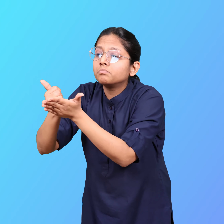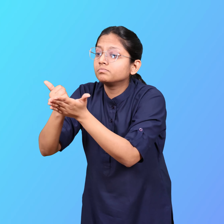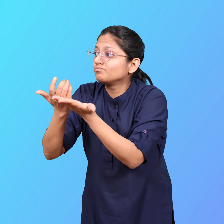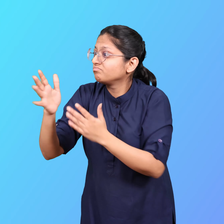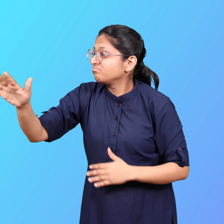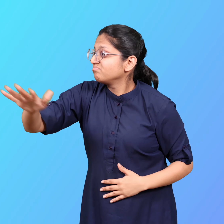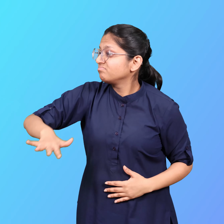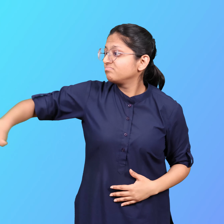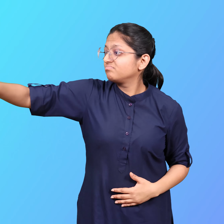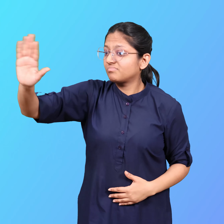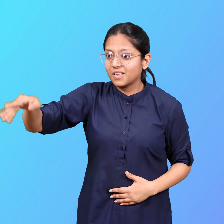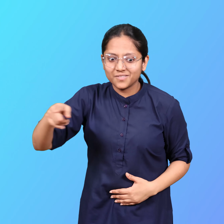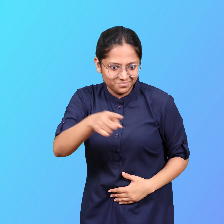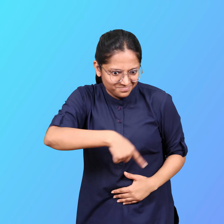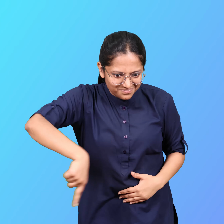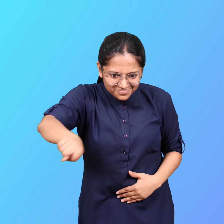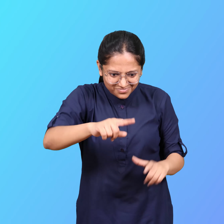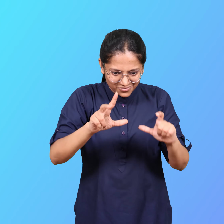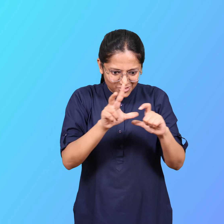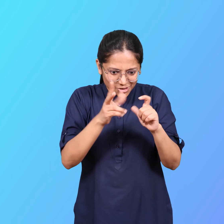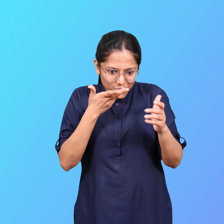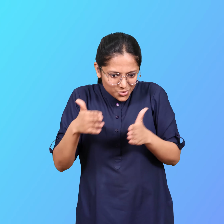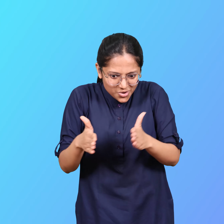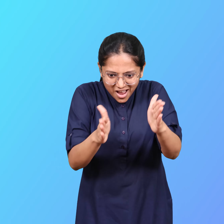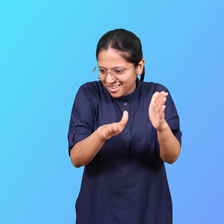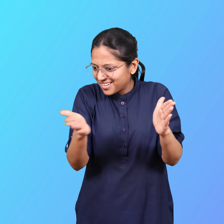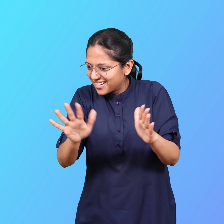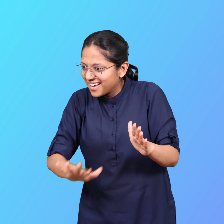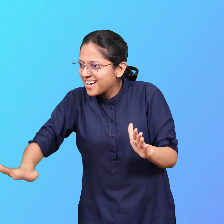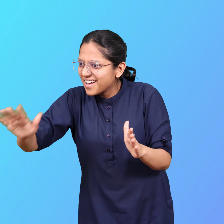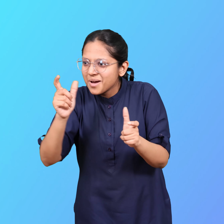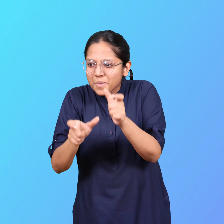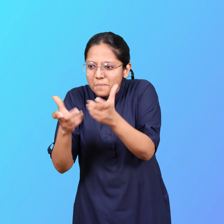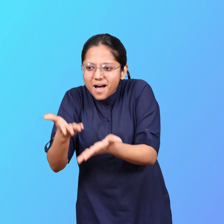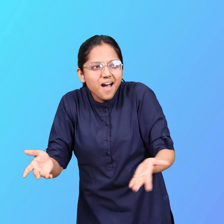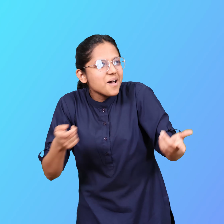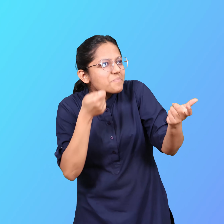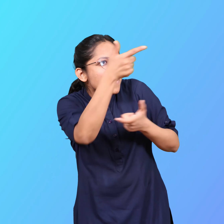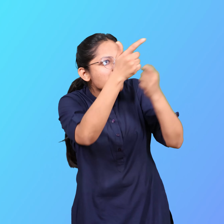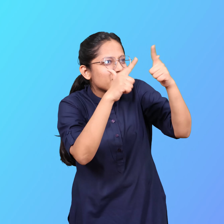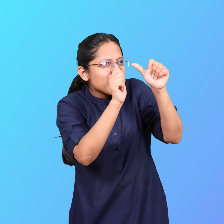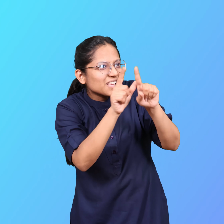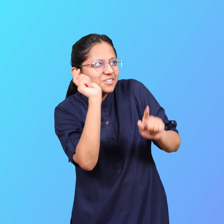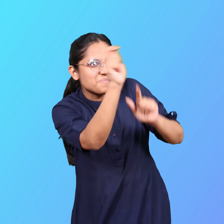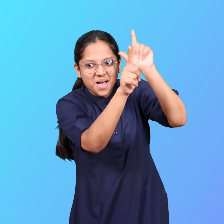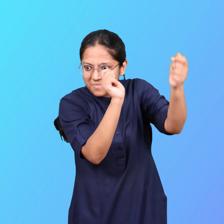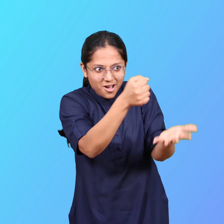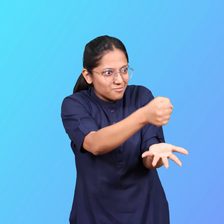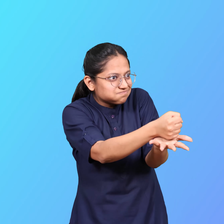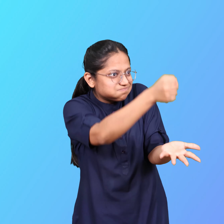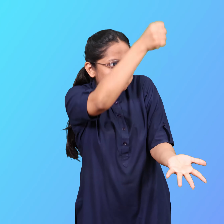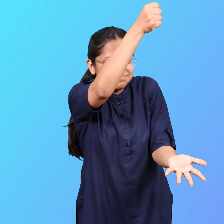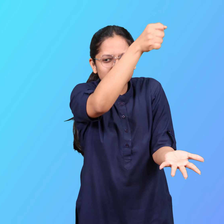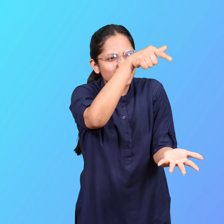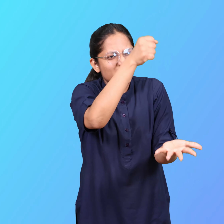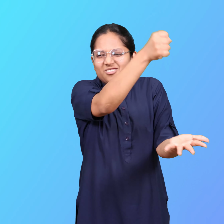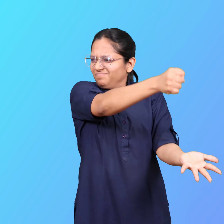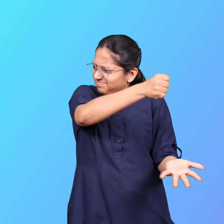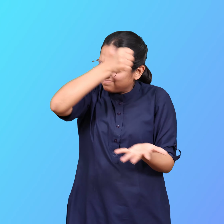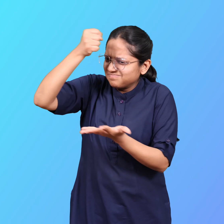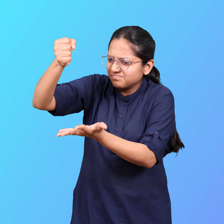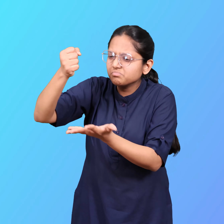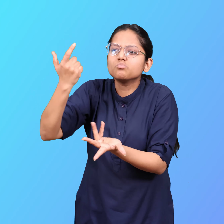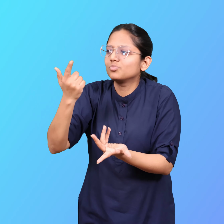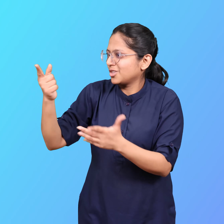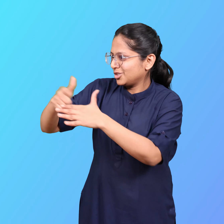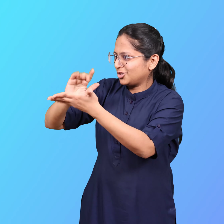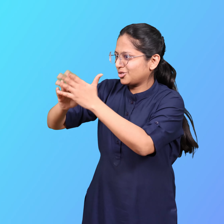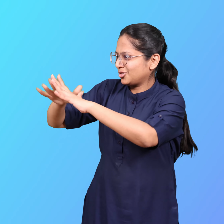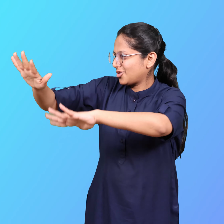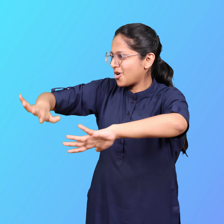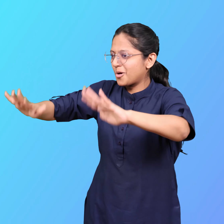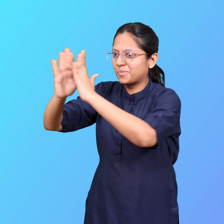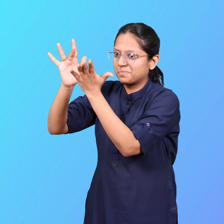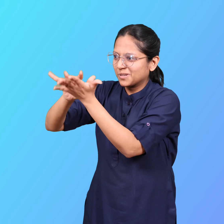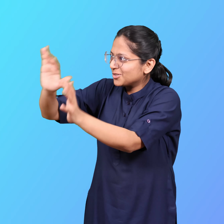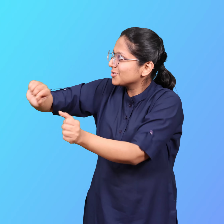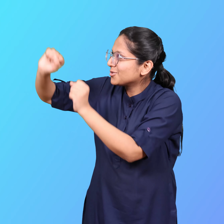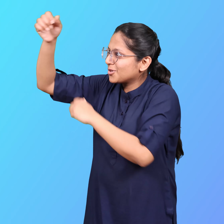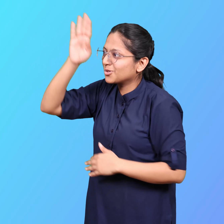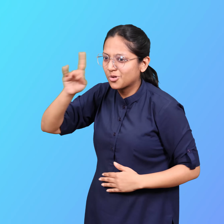pay the full cost of the building from the king’s treasury. The money will come from the taxes collected from the provinces in the area west of the Euphrates River.